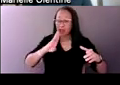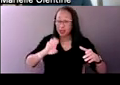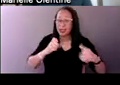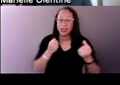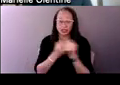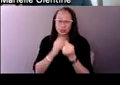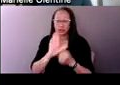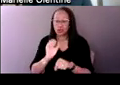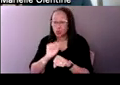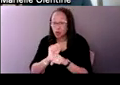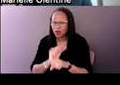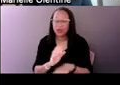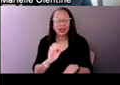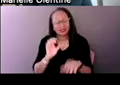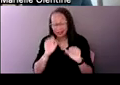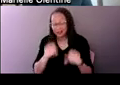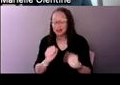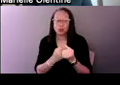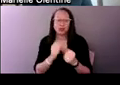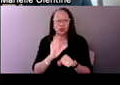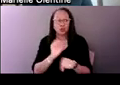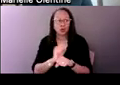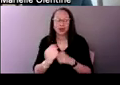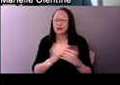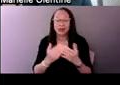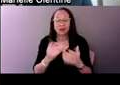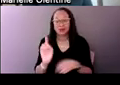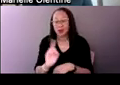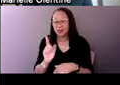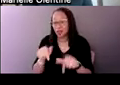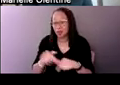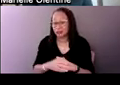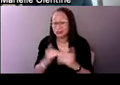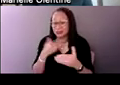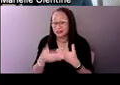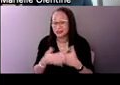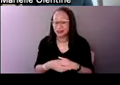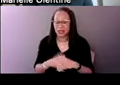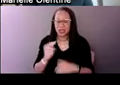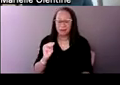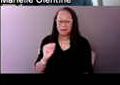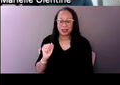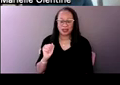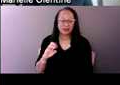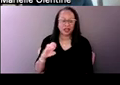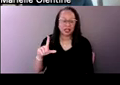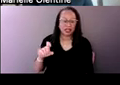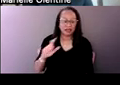film had been let go, in one of those mass firings of programmers, and also worked for another festival but